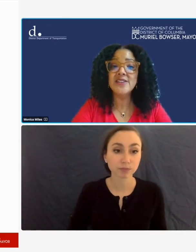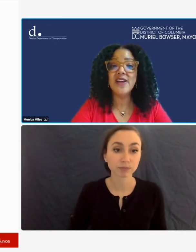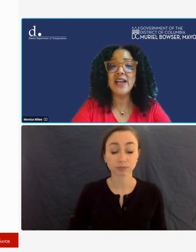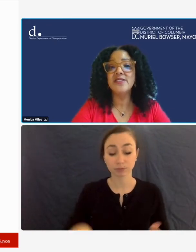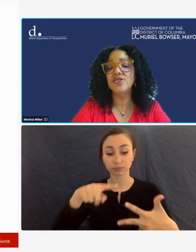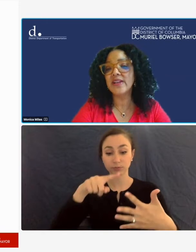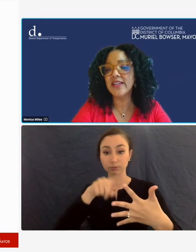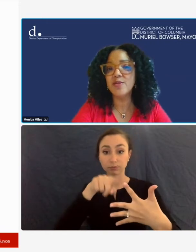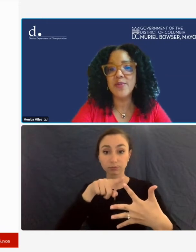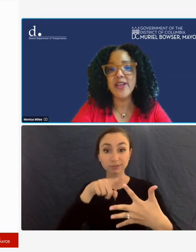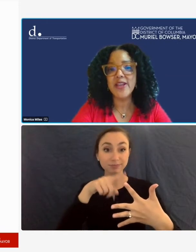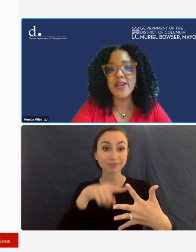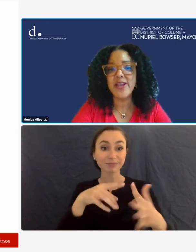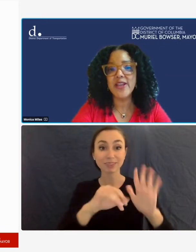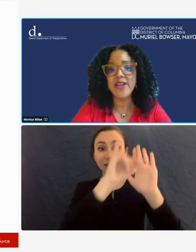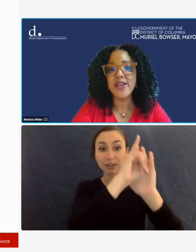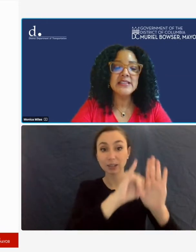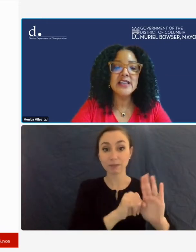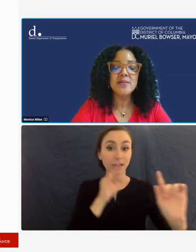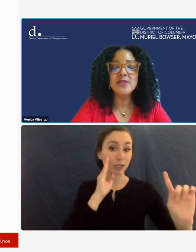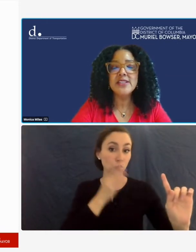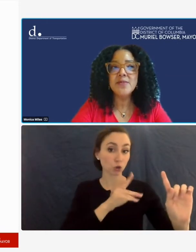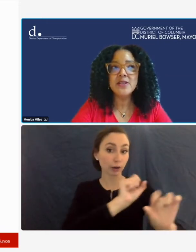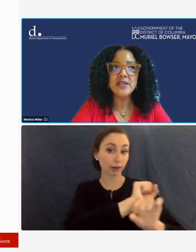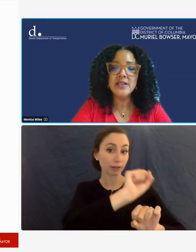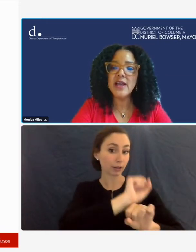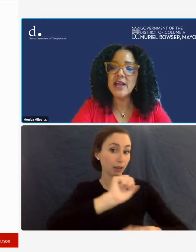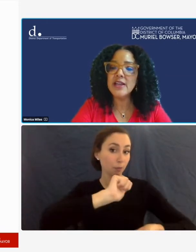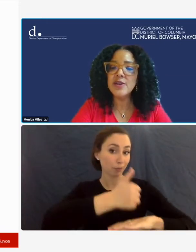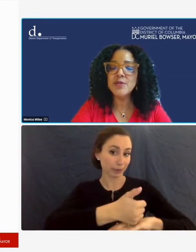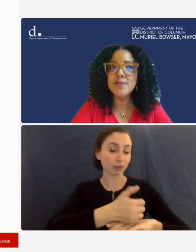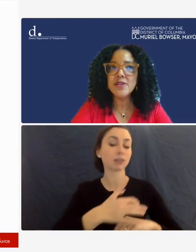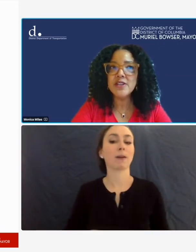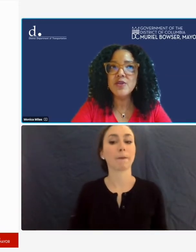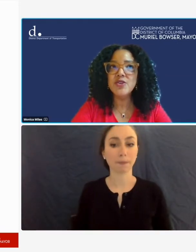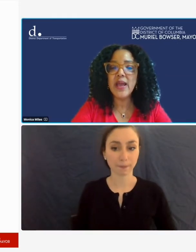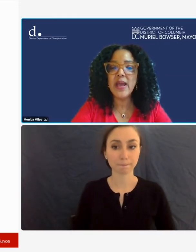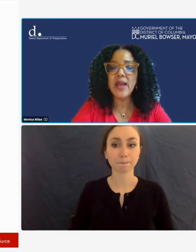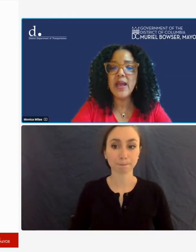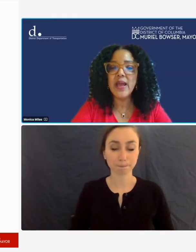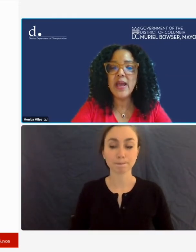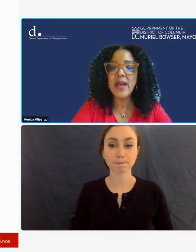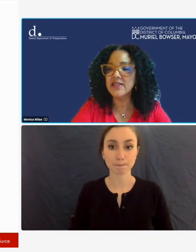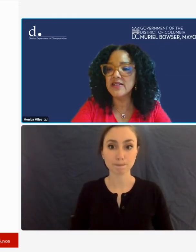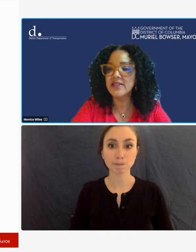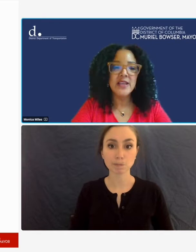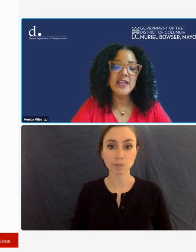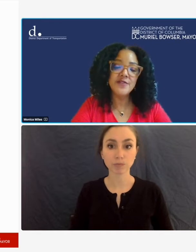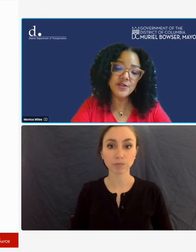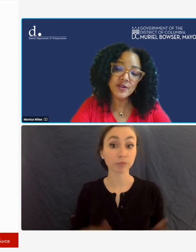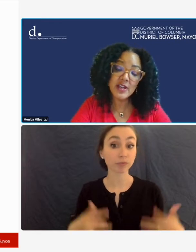the direct labor base and typically typically when you have your trial balance if your company